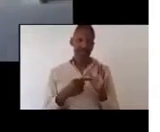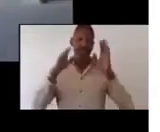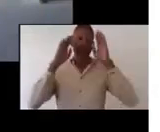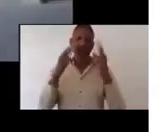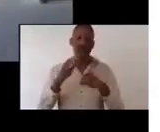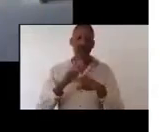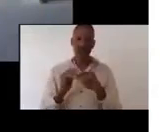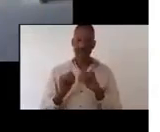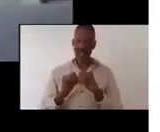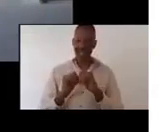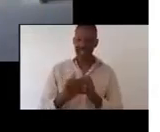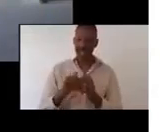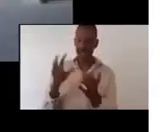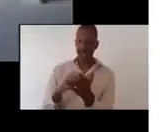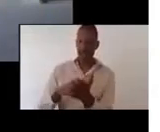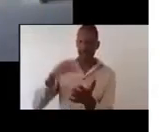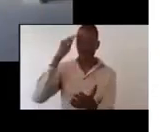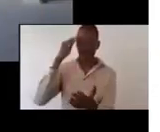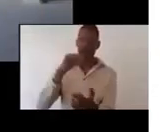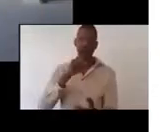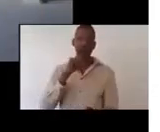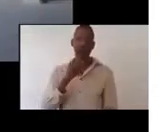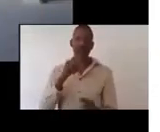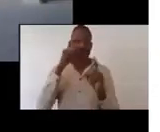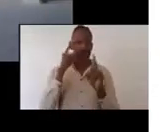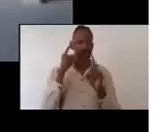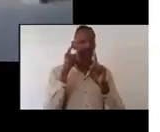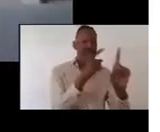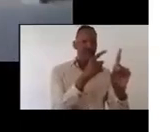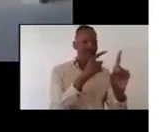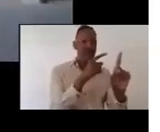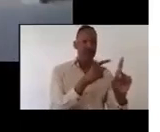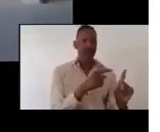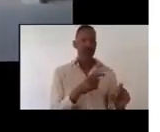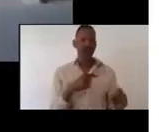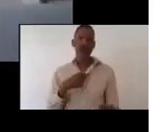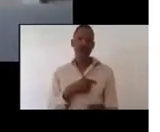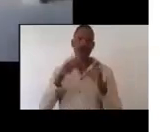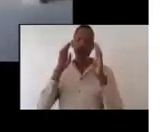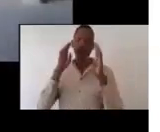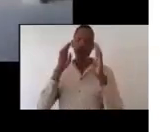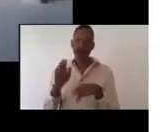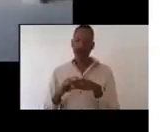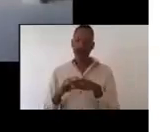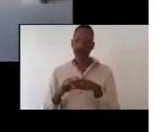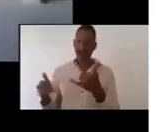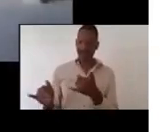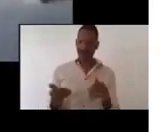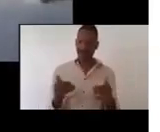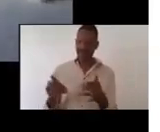And we prioritize exploration and play as two essential processes for learning.